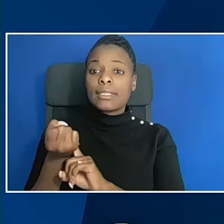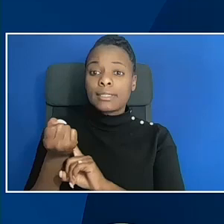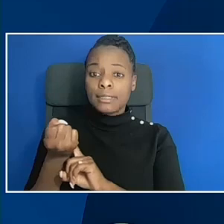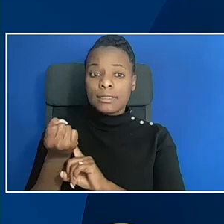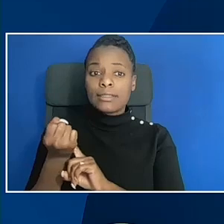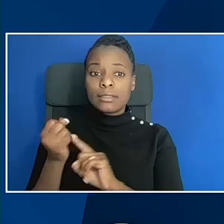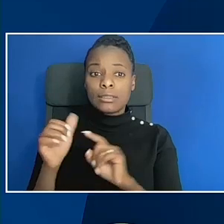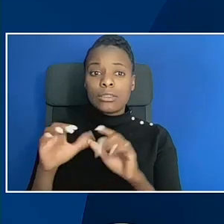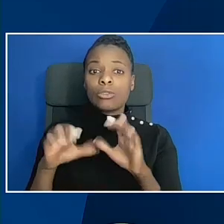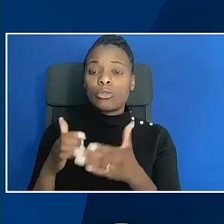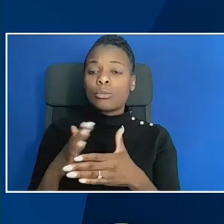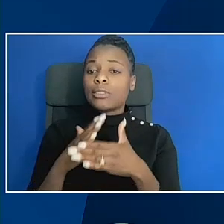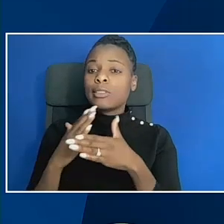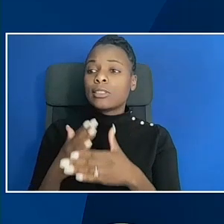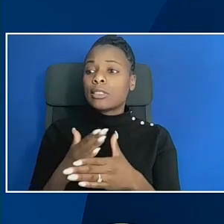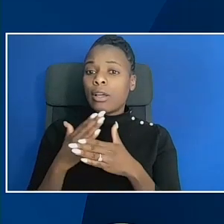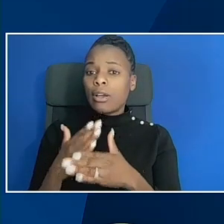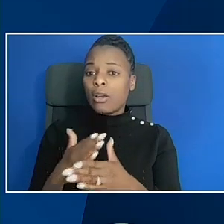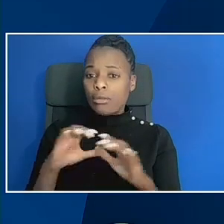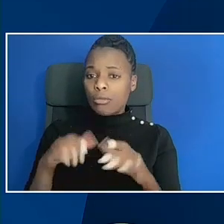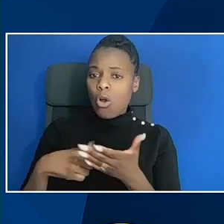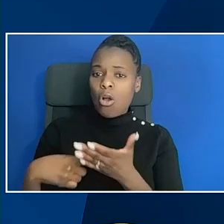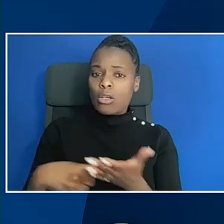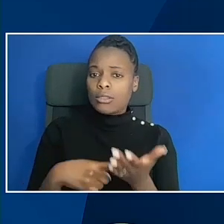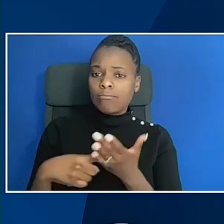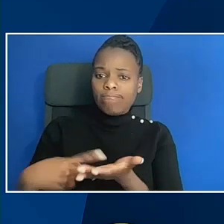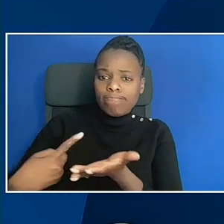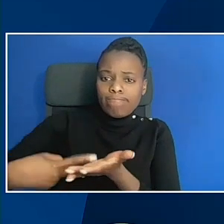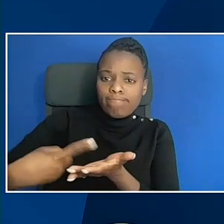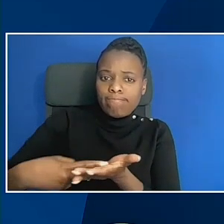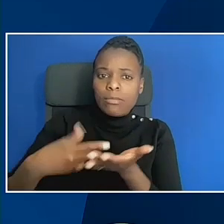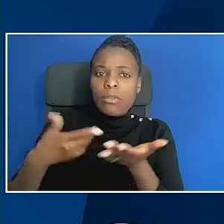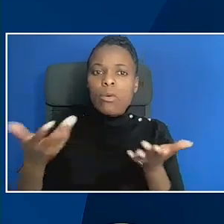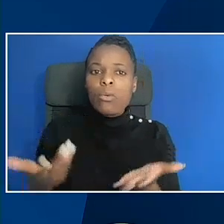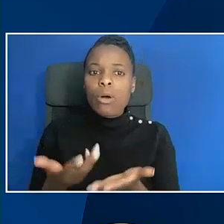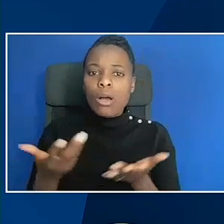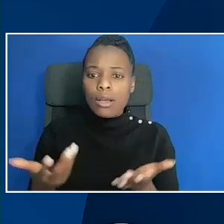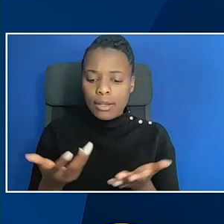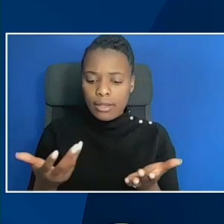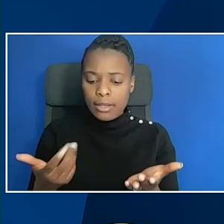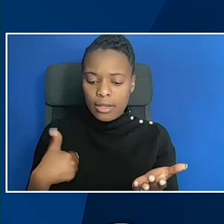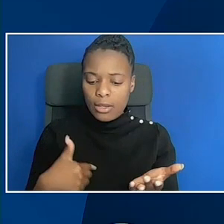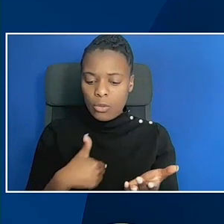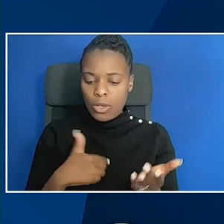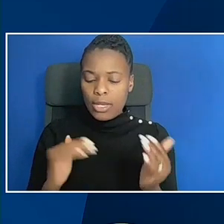share what their caucus is about. We do expect that the caucuses that are